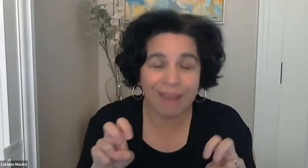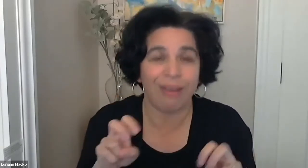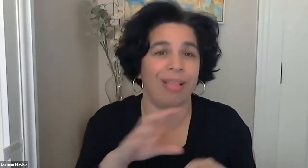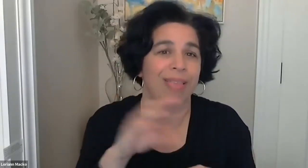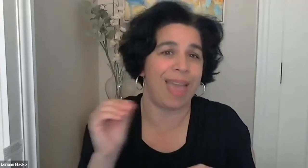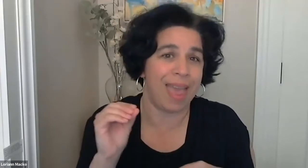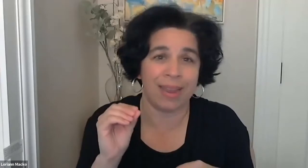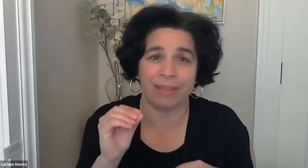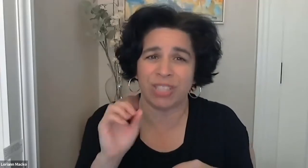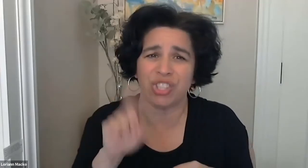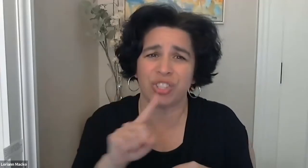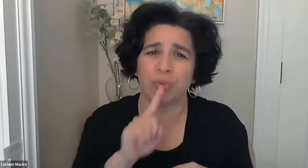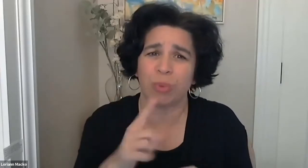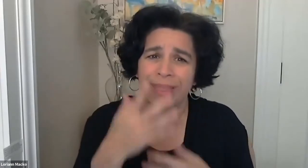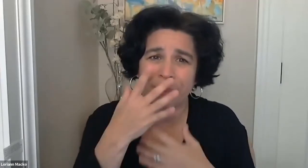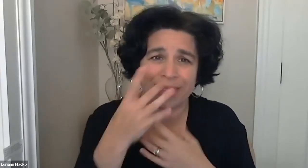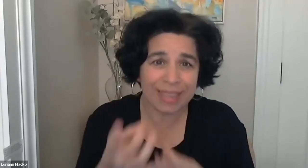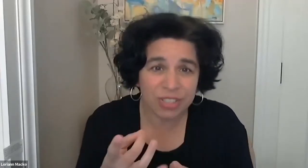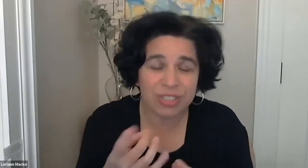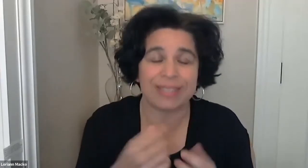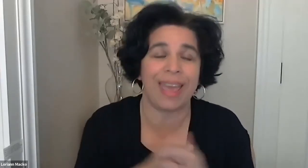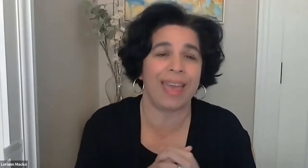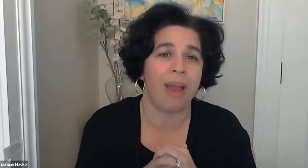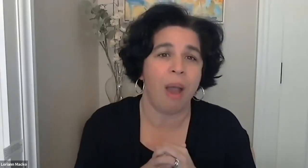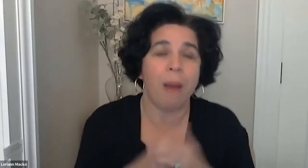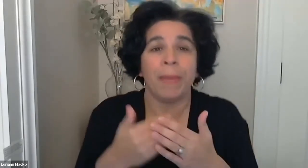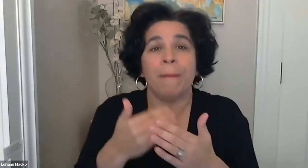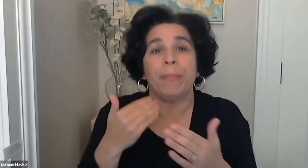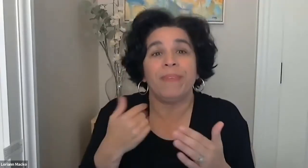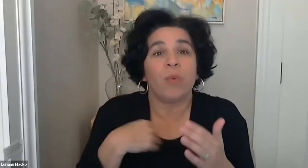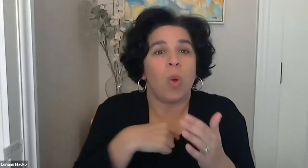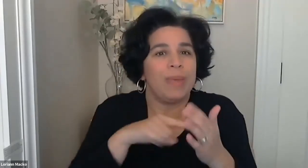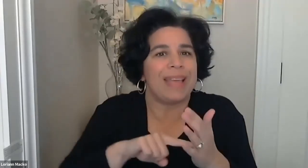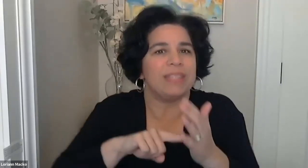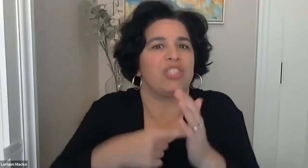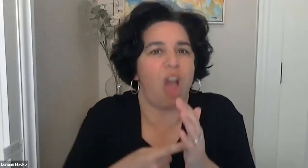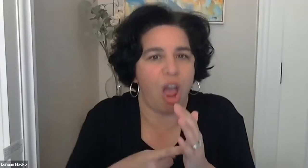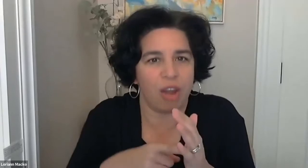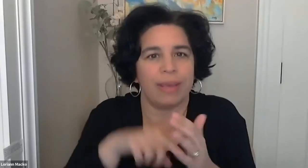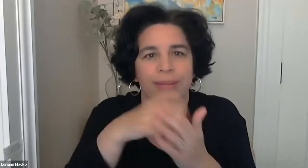and we have a great panelist here. They have very interesting topics.